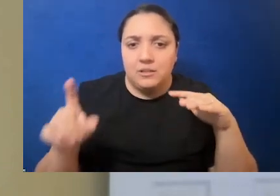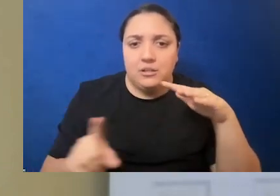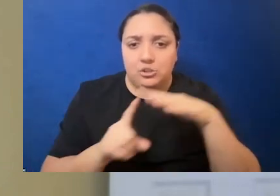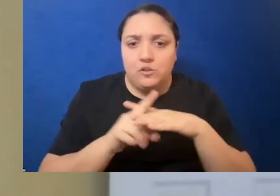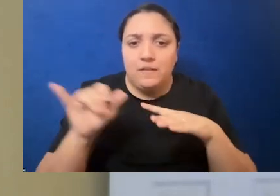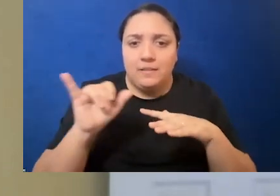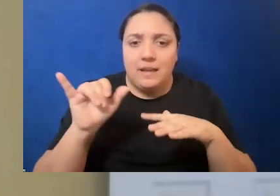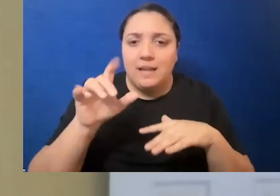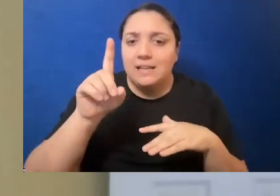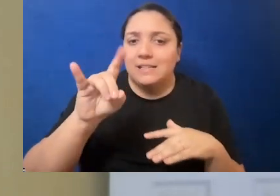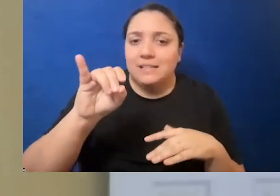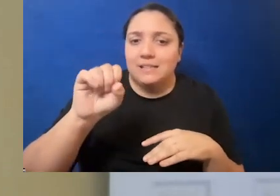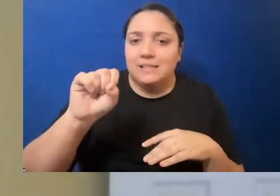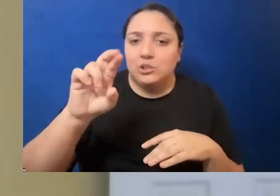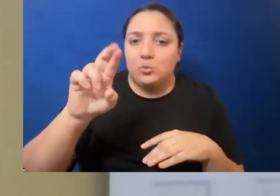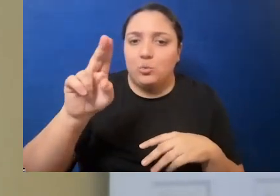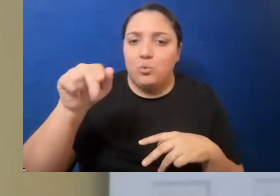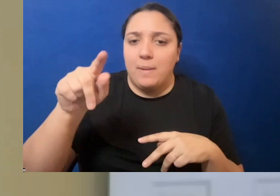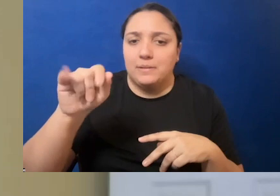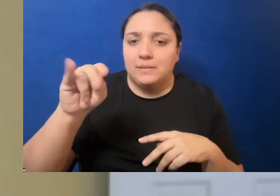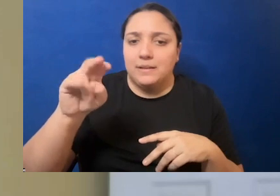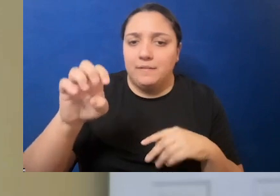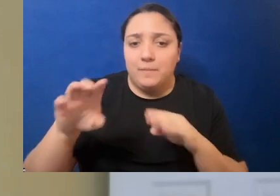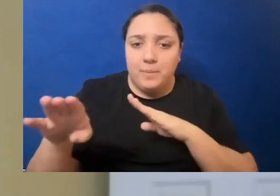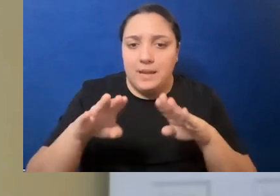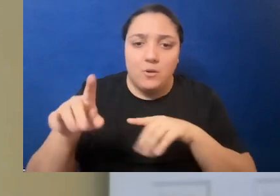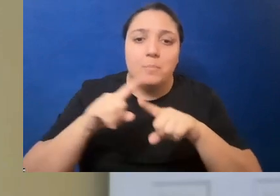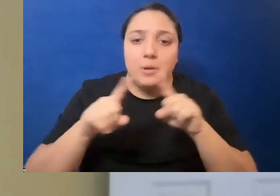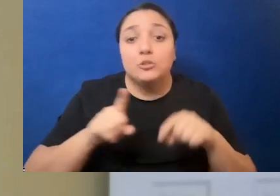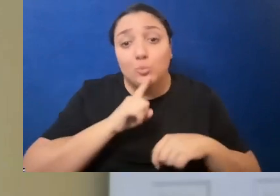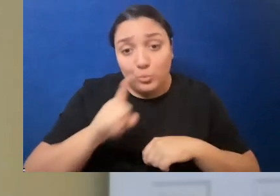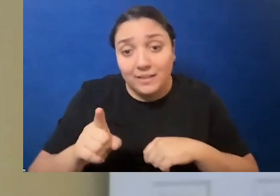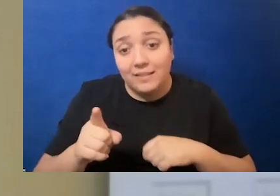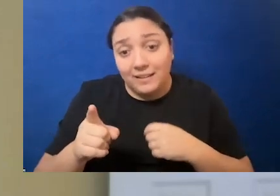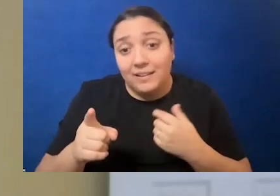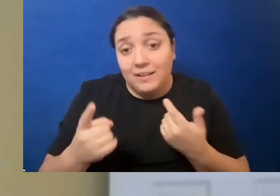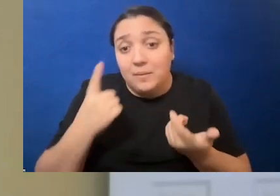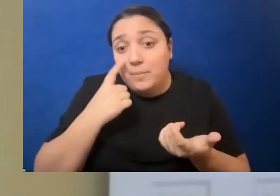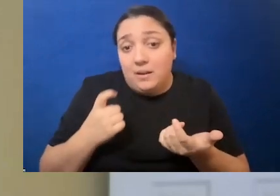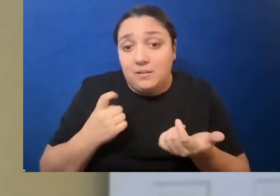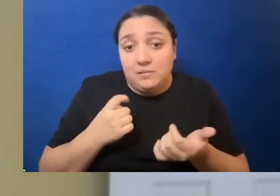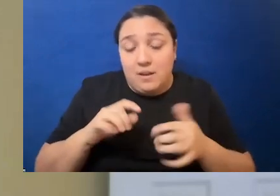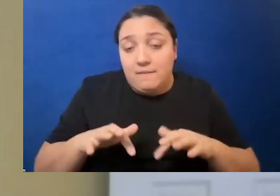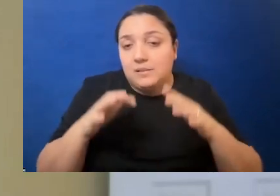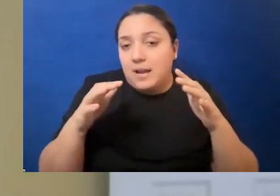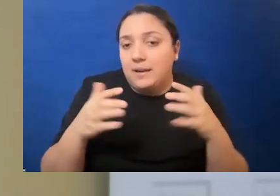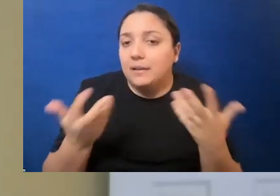MANIFEST AS DISRUPTIVE BEHAVIOR WHEN IT IS THE RESULT OF ANXIETY?